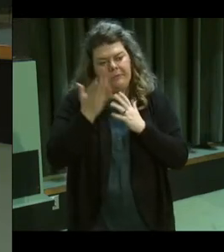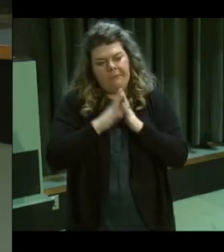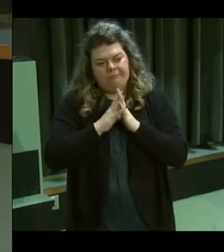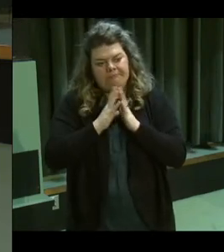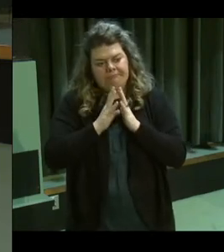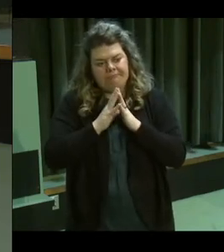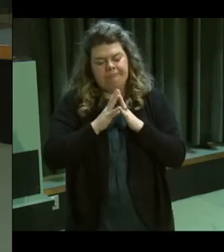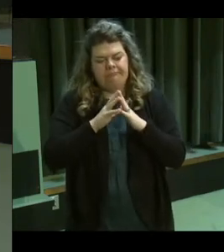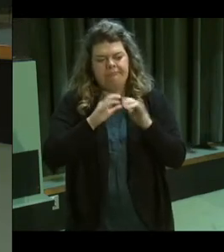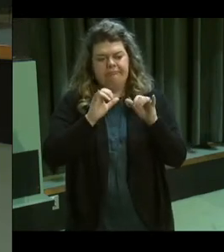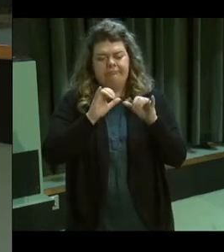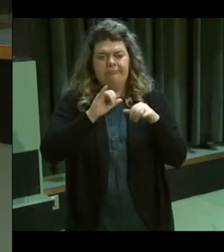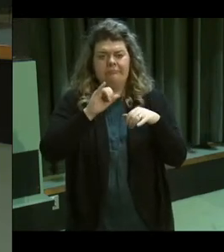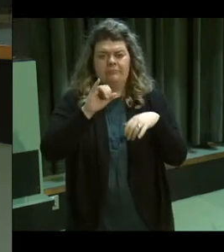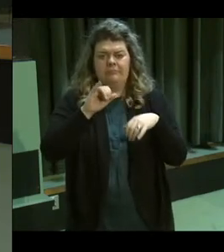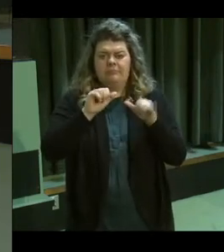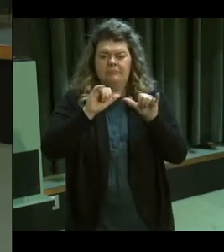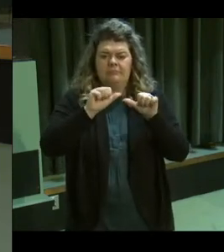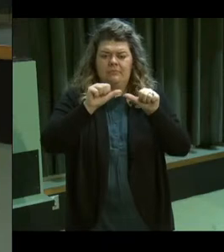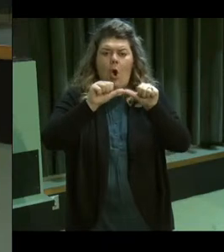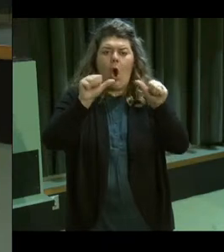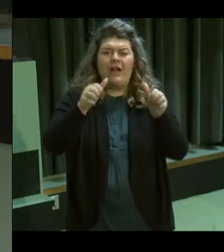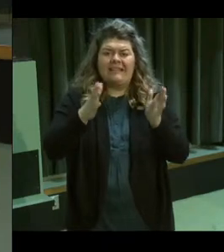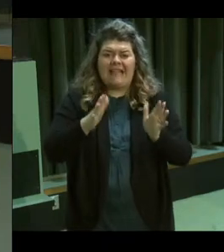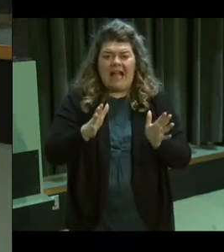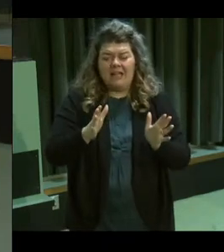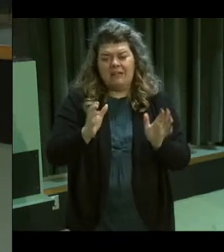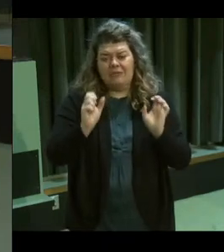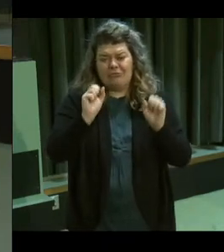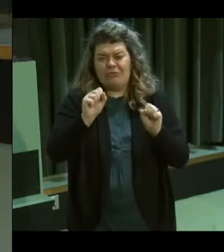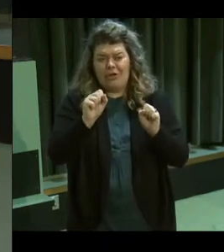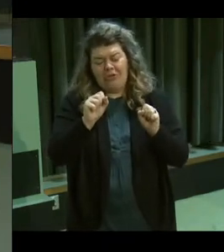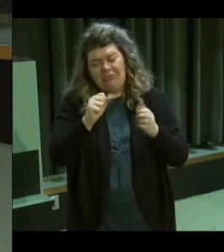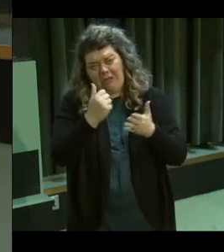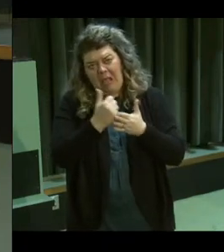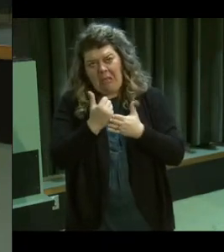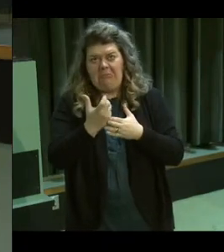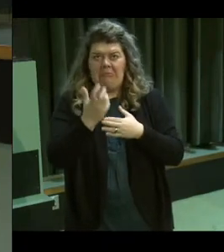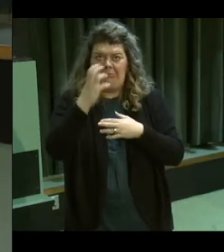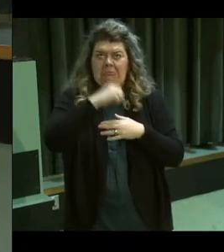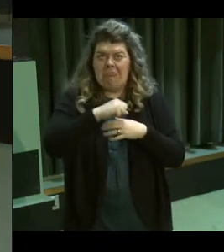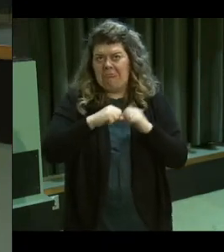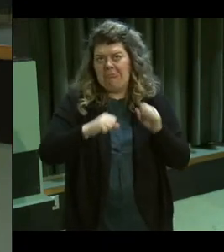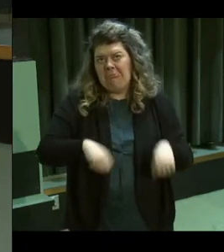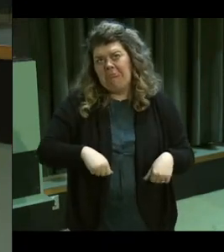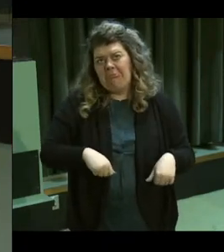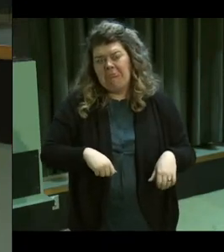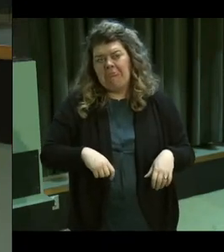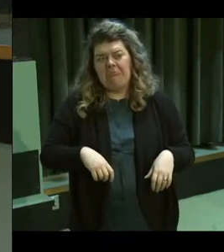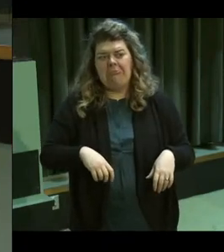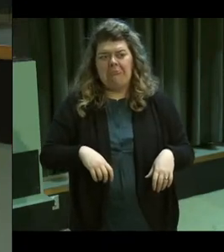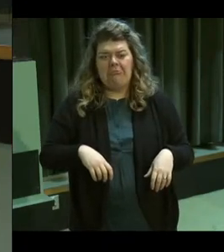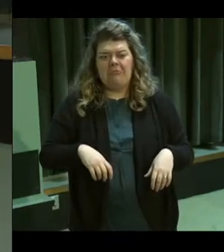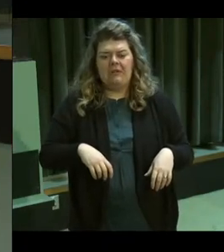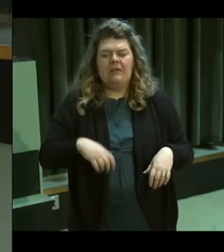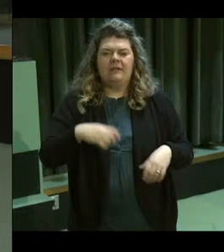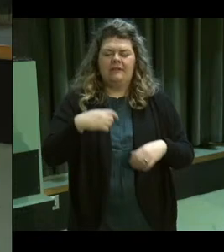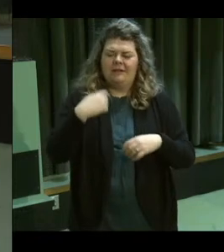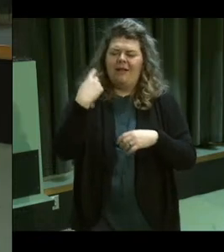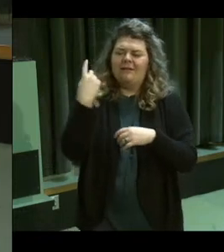think architects could form a